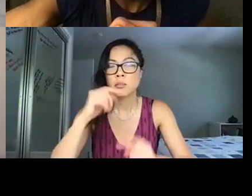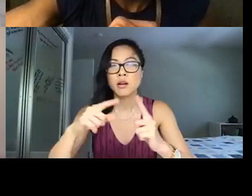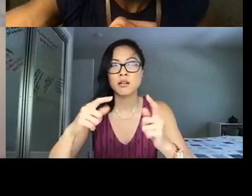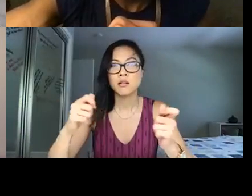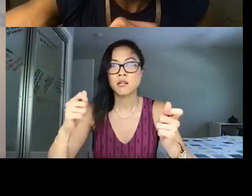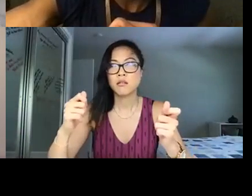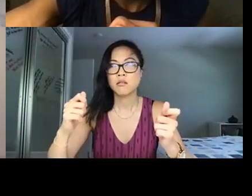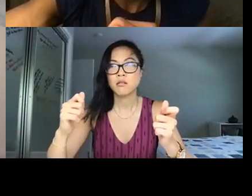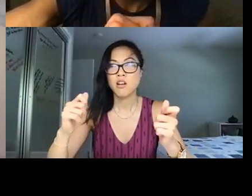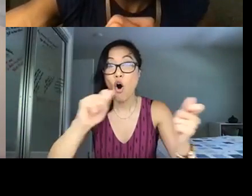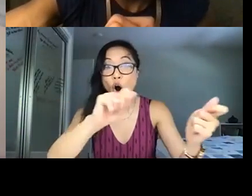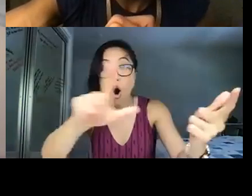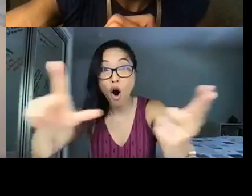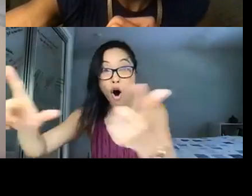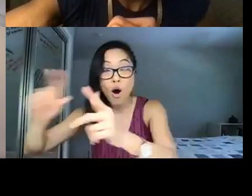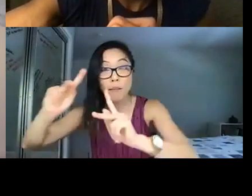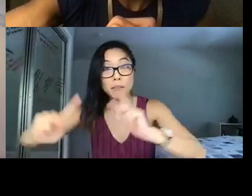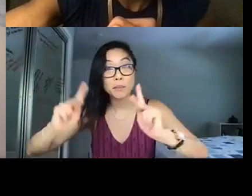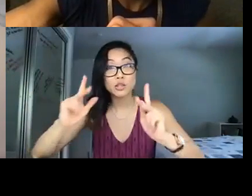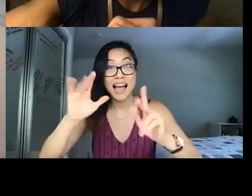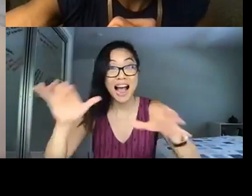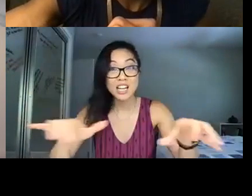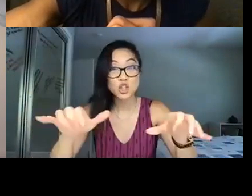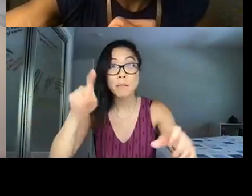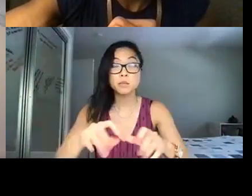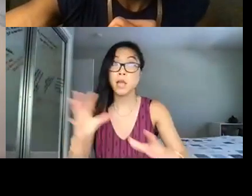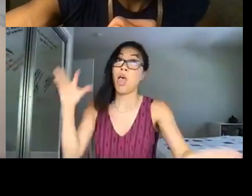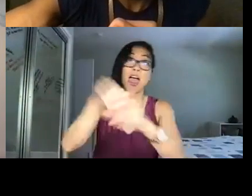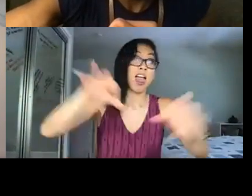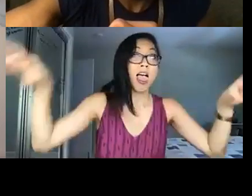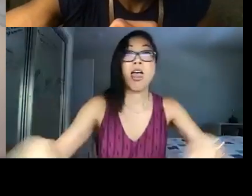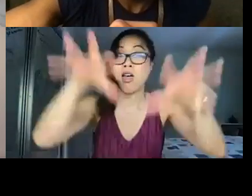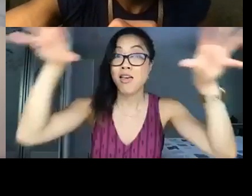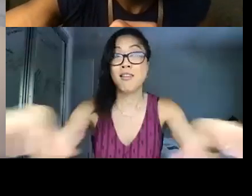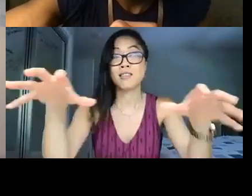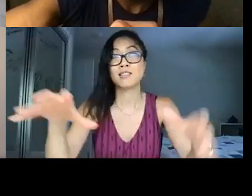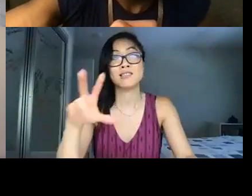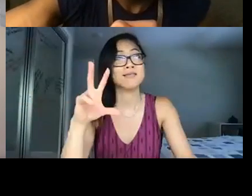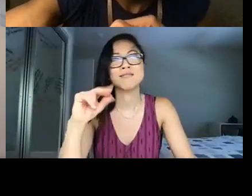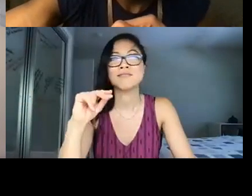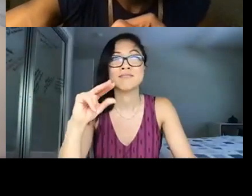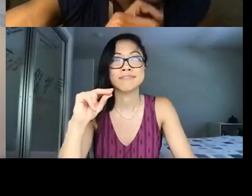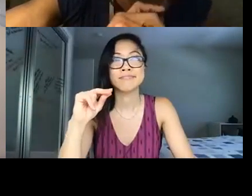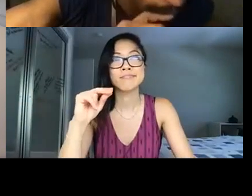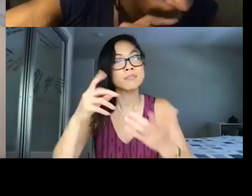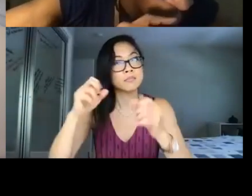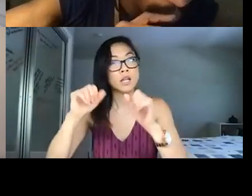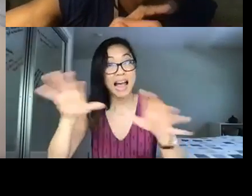It can also be listening. I'm very -- did someone already mention this today?